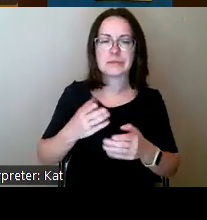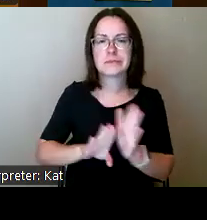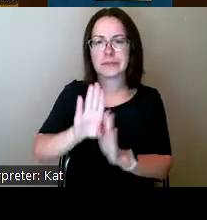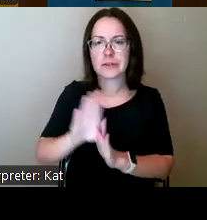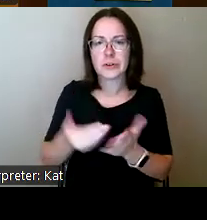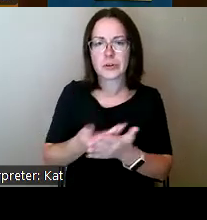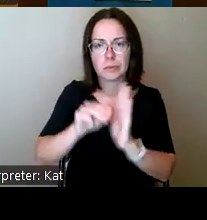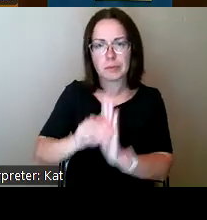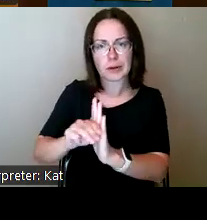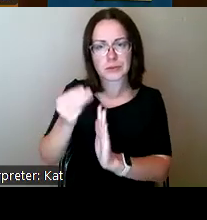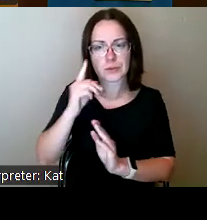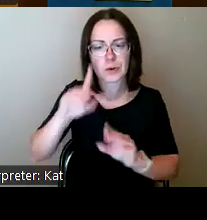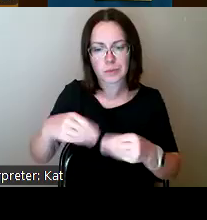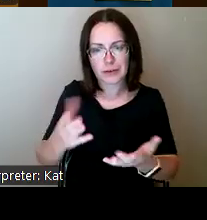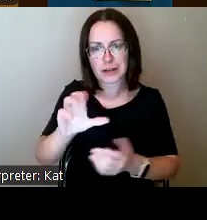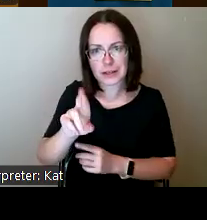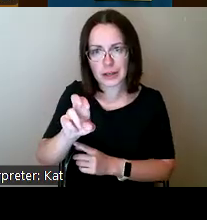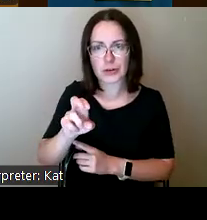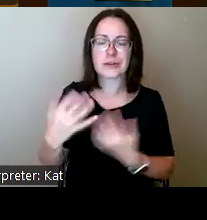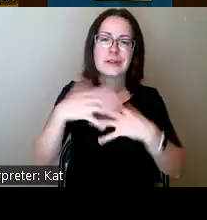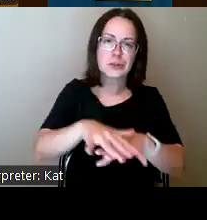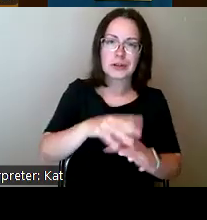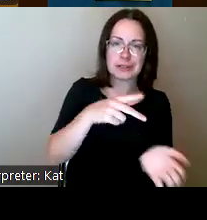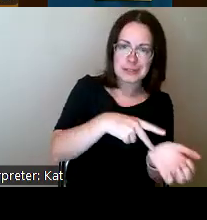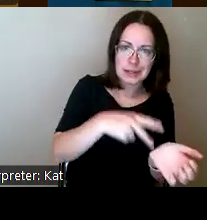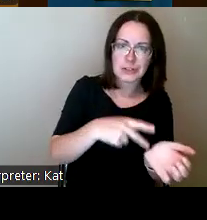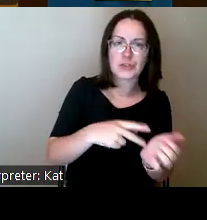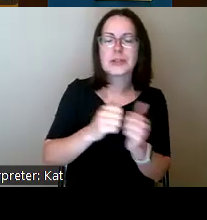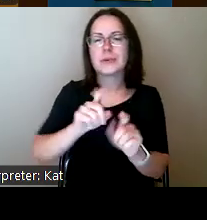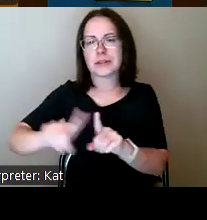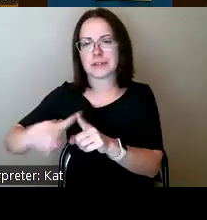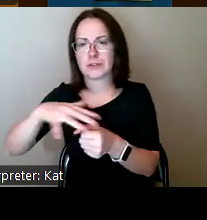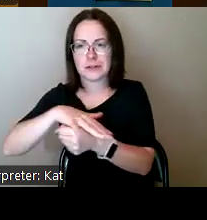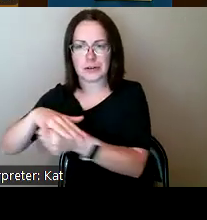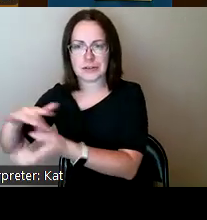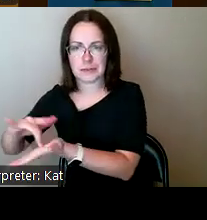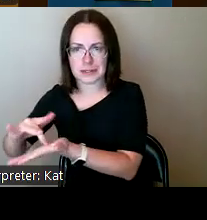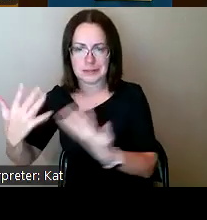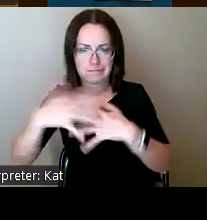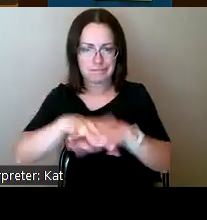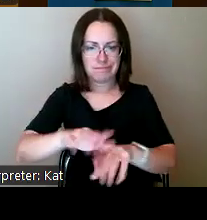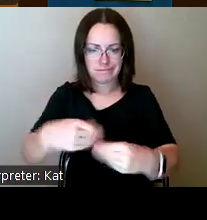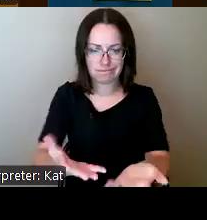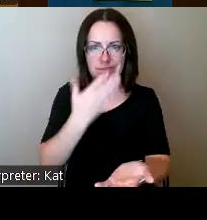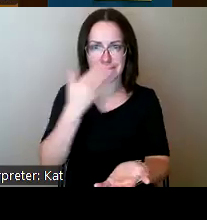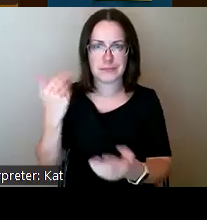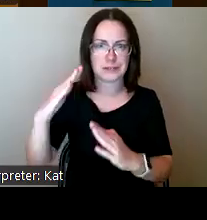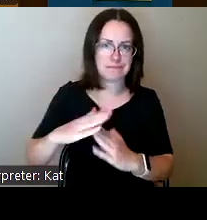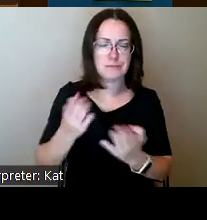integrating between psychiatry and different areas of medicine. And last but not least,